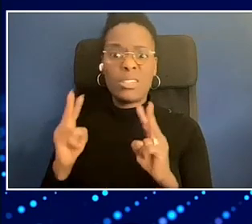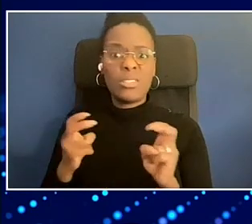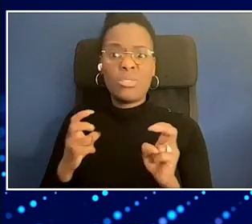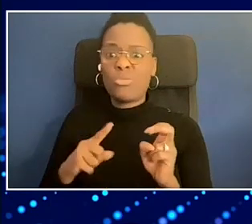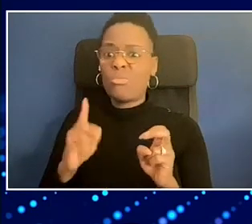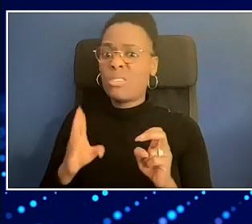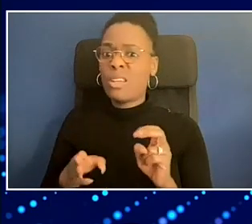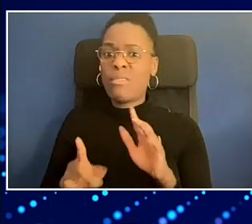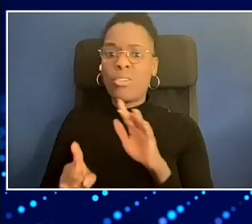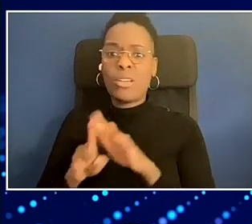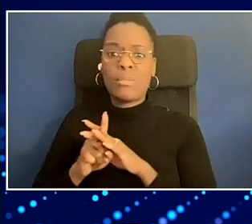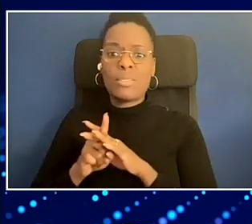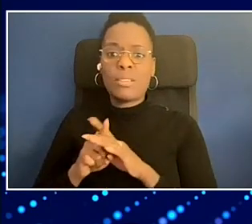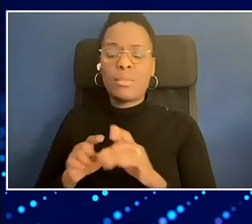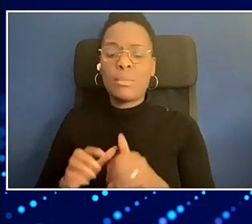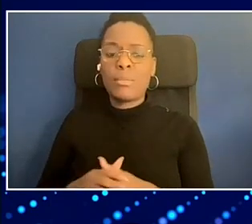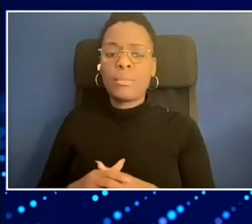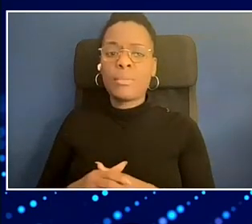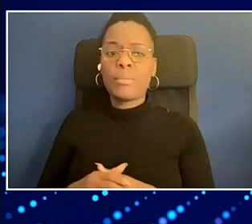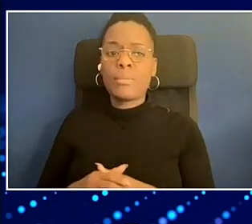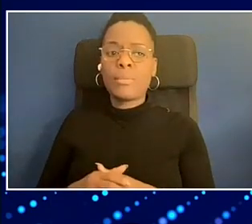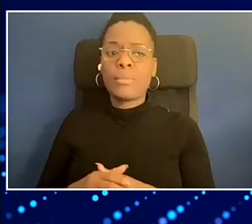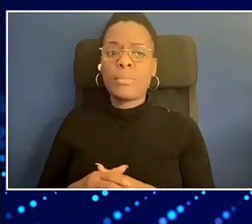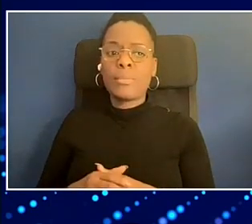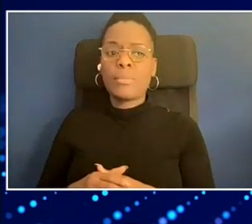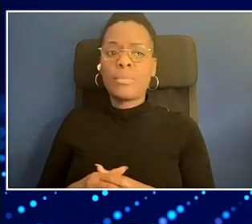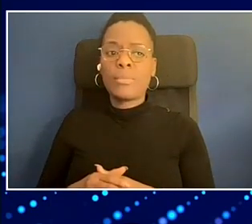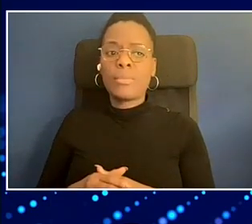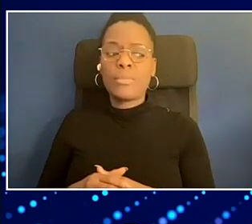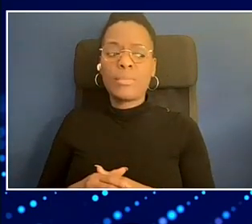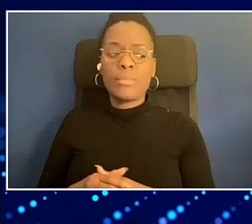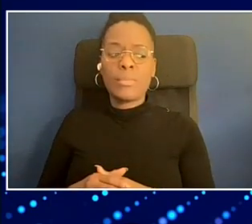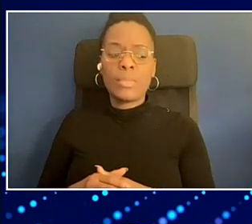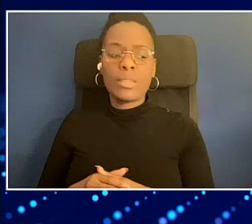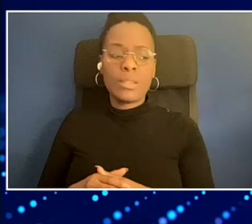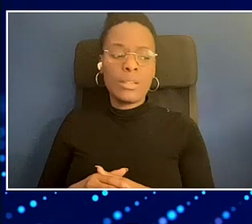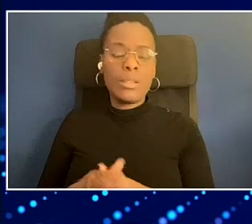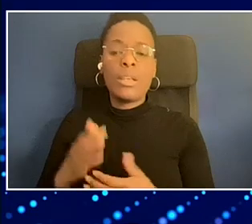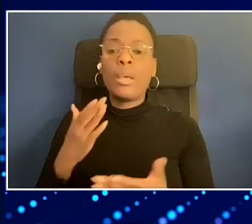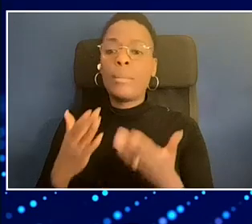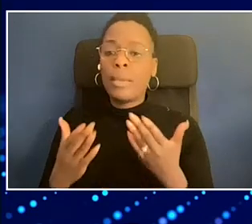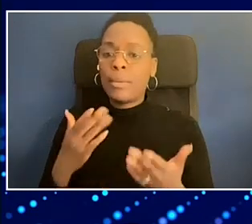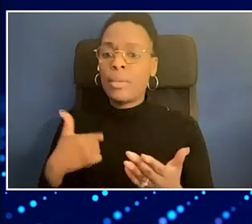So, it could be maybe, you know, we're a unique institution, which I really don't